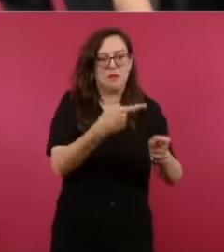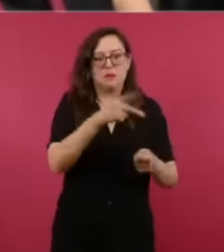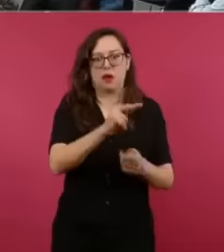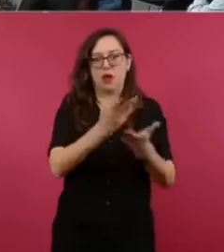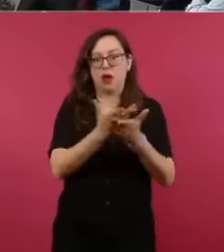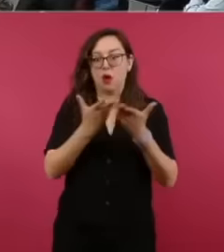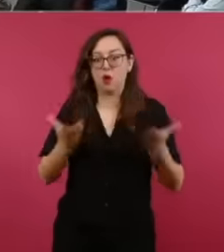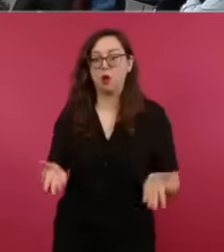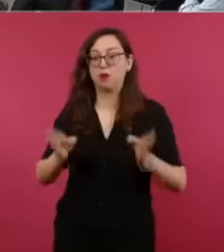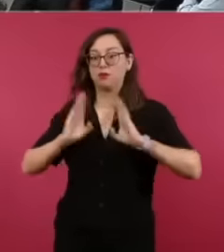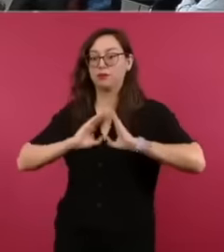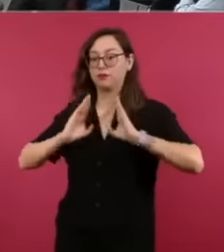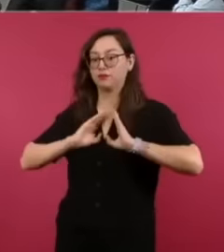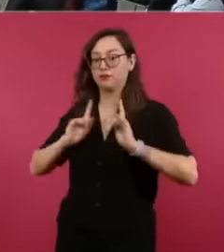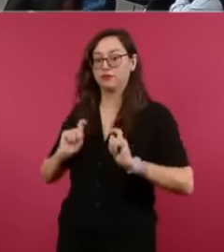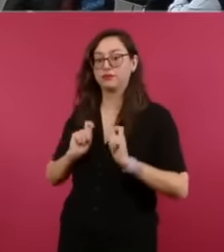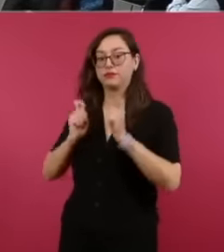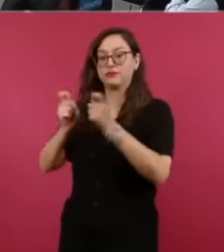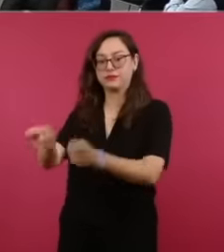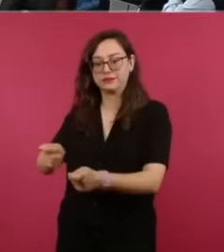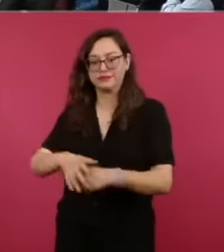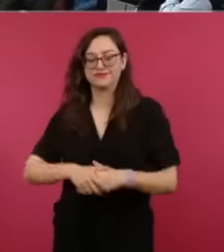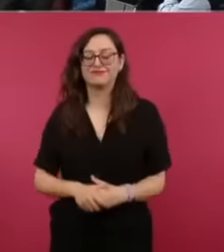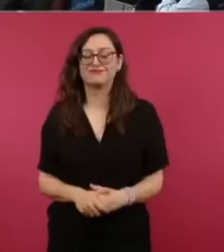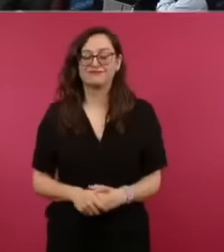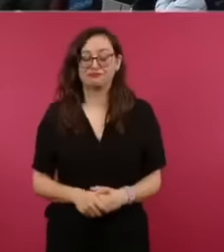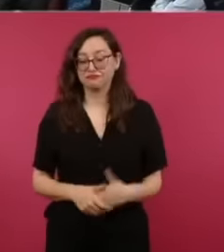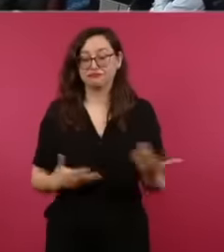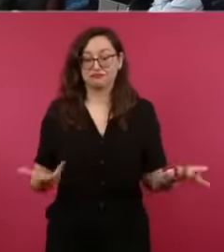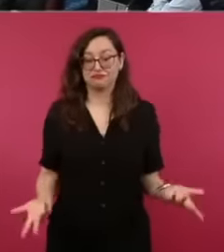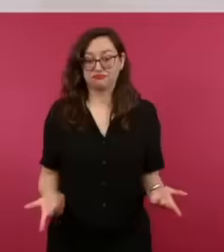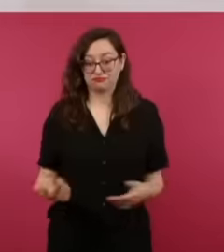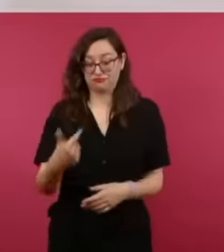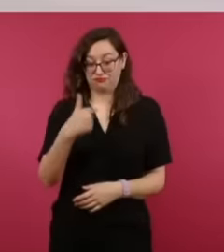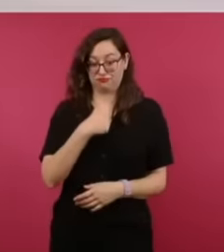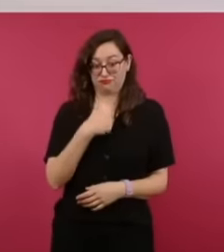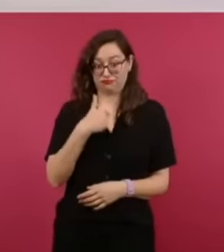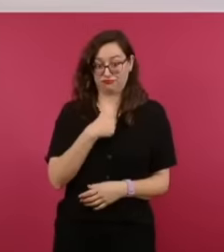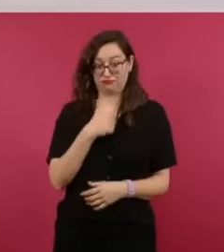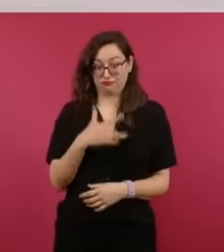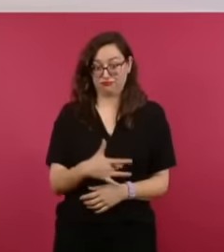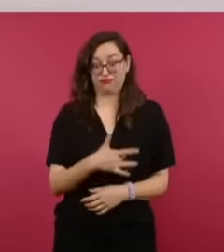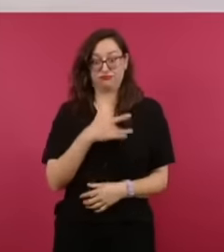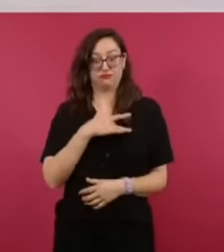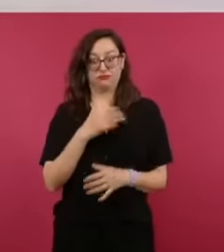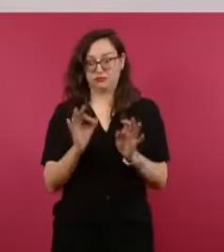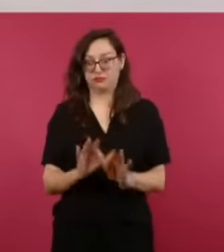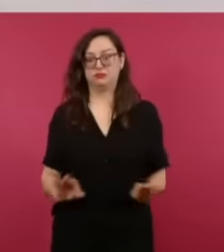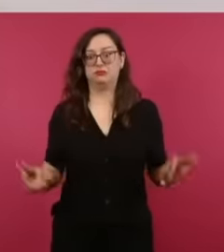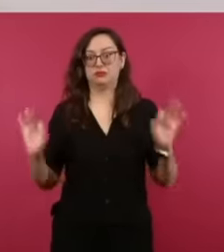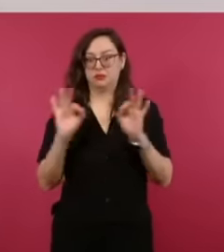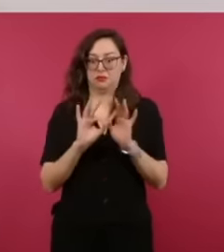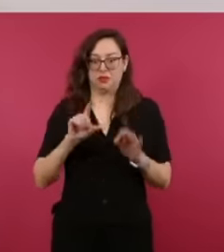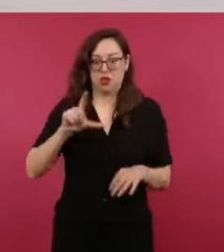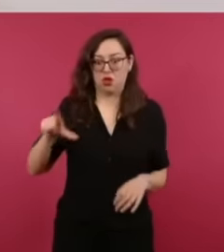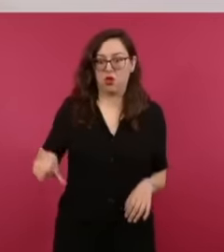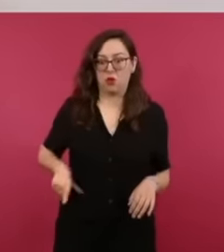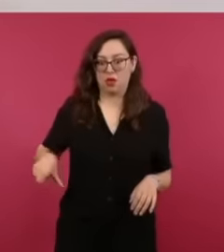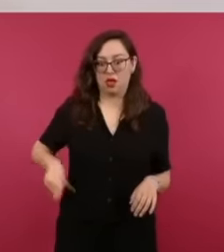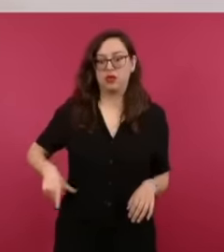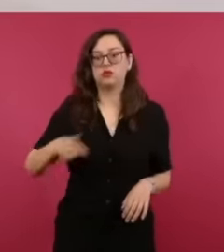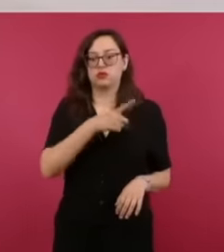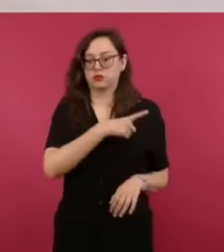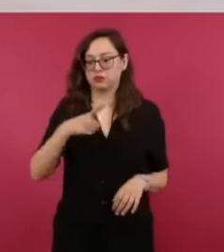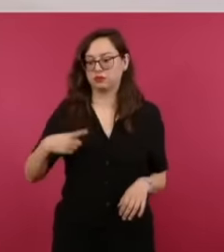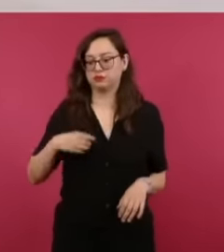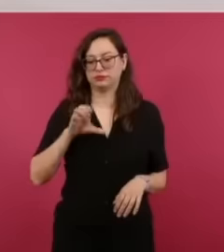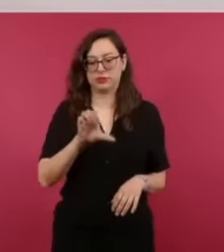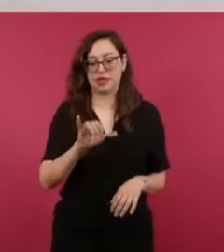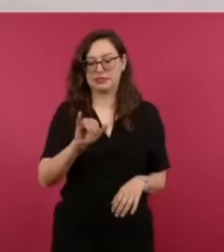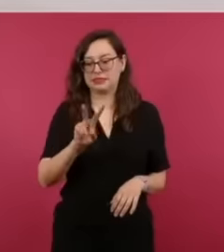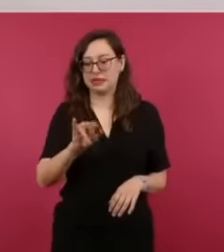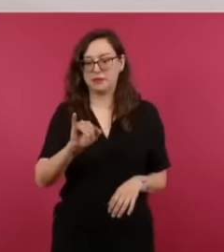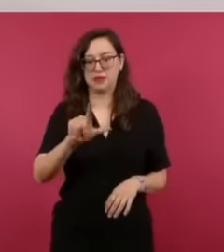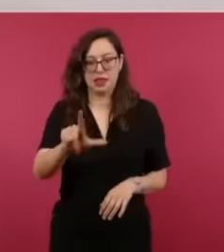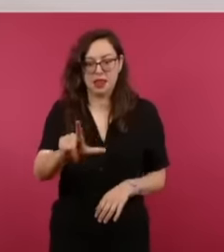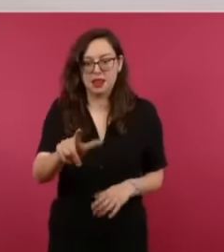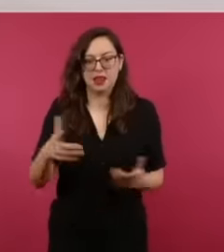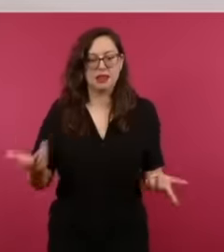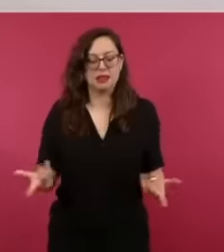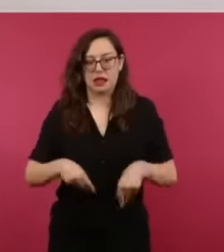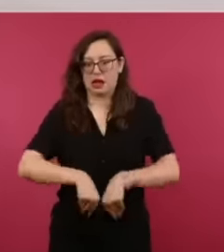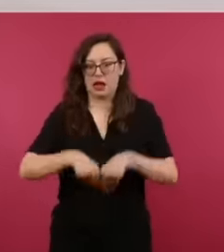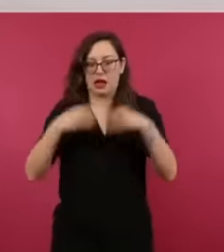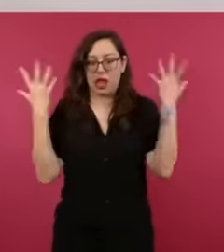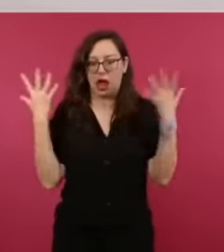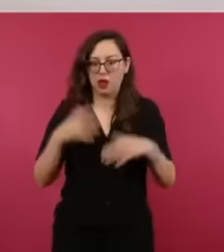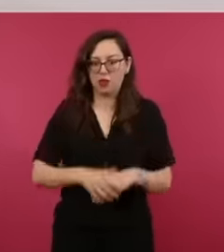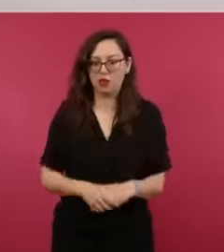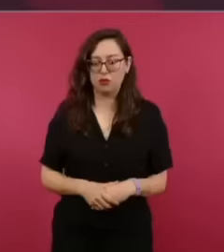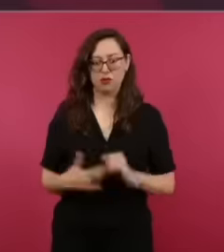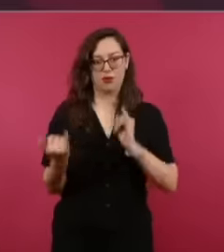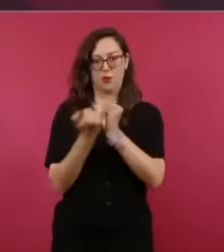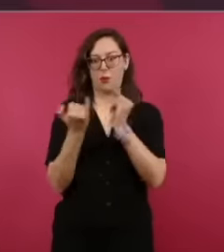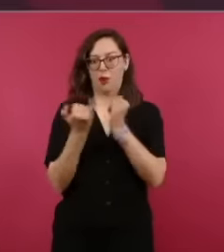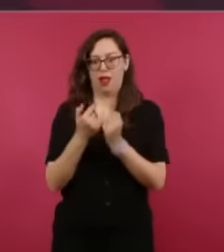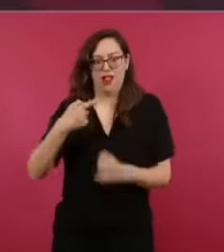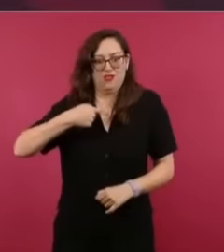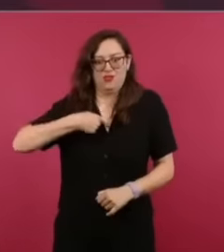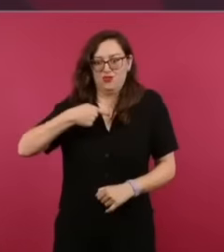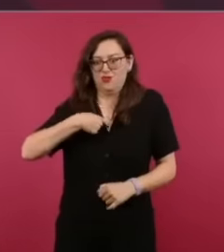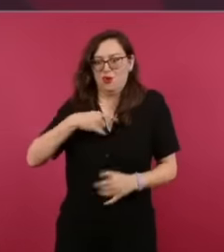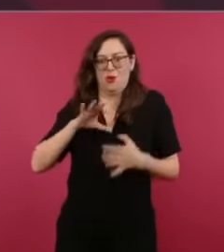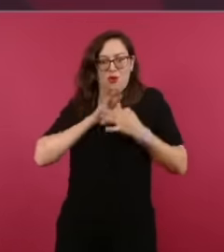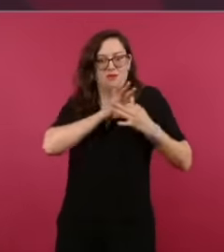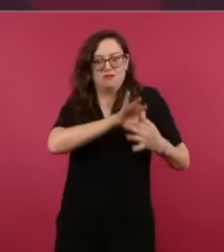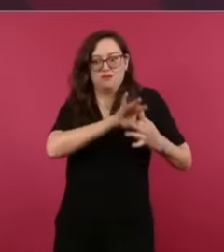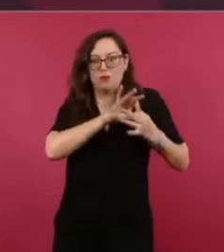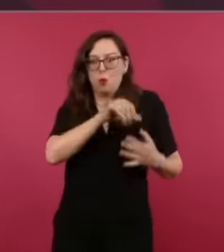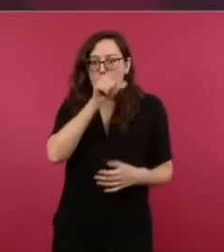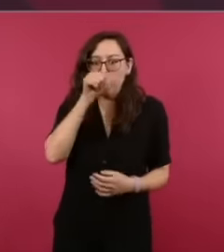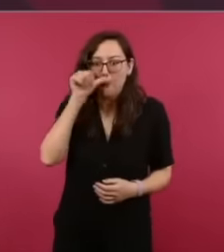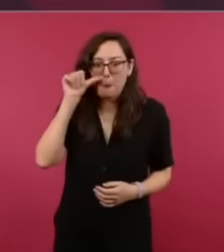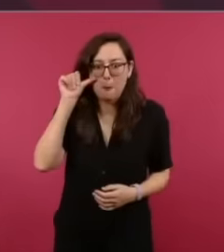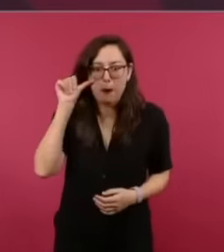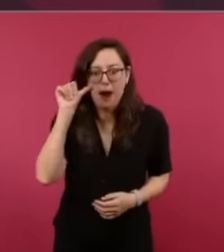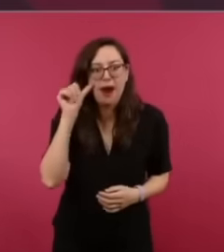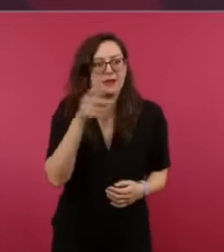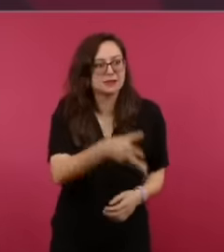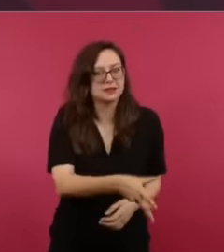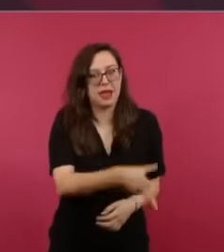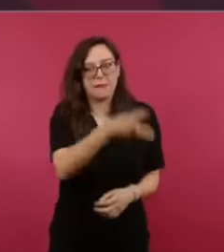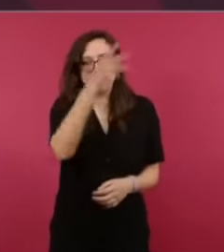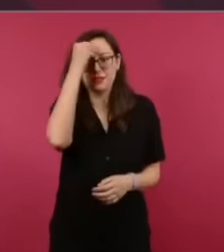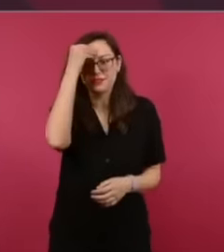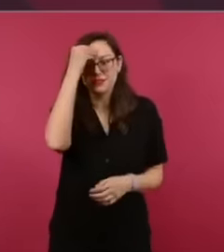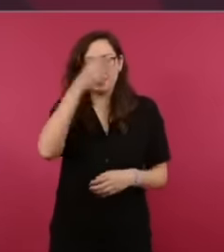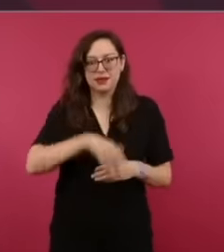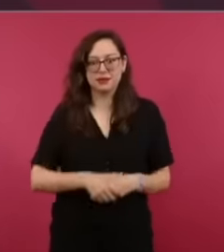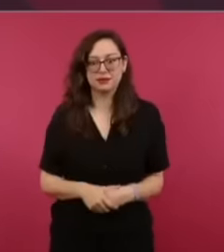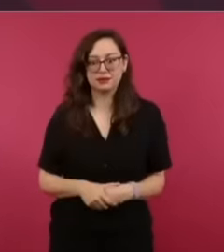Look, I am a civilist because it is eh, I am a follower of Juárez Juárez after the war of intervention